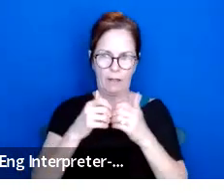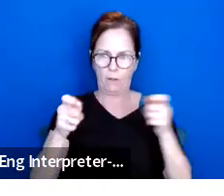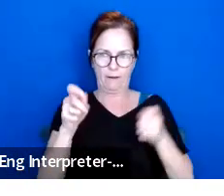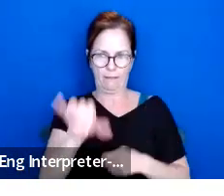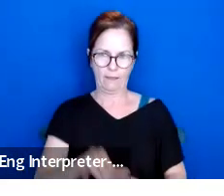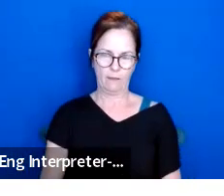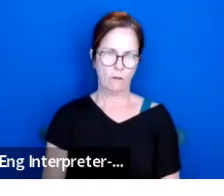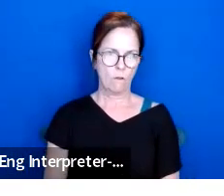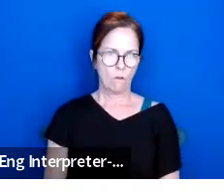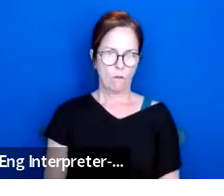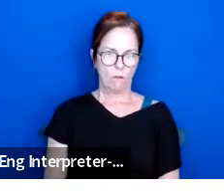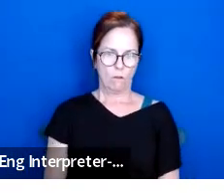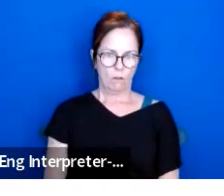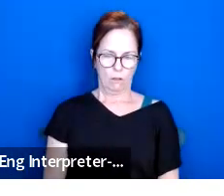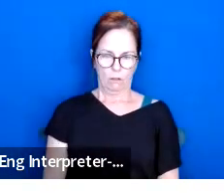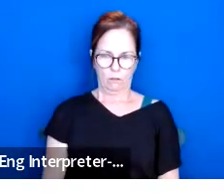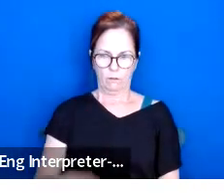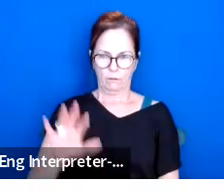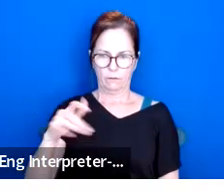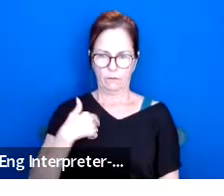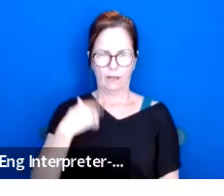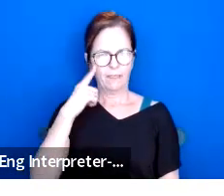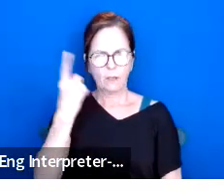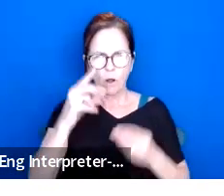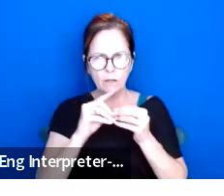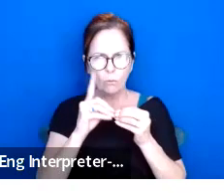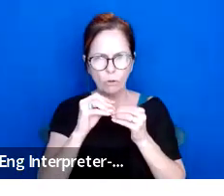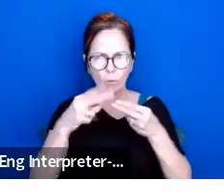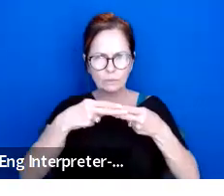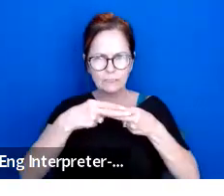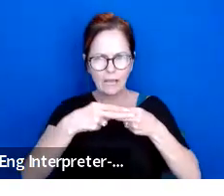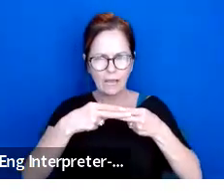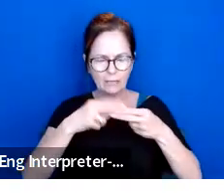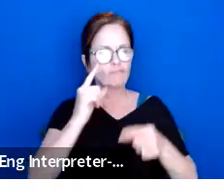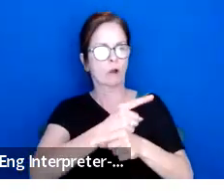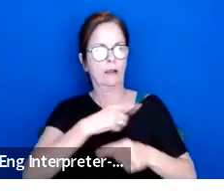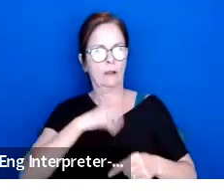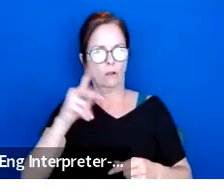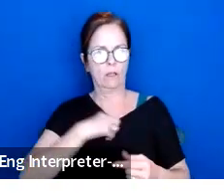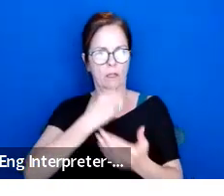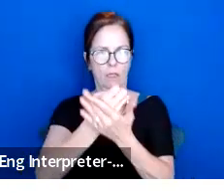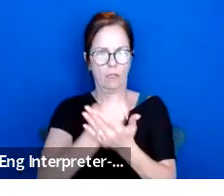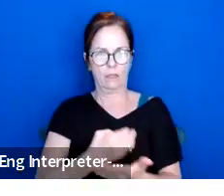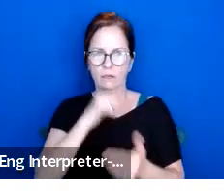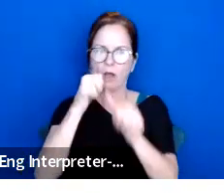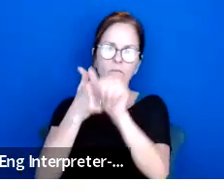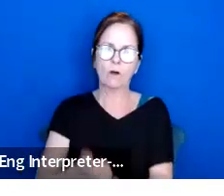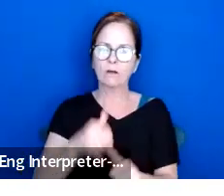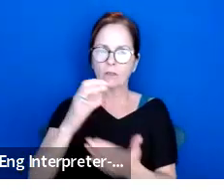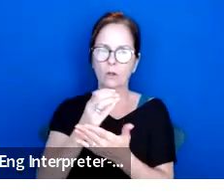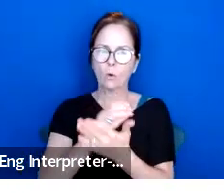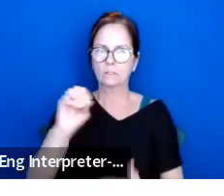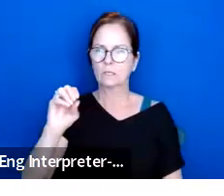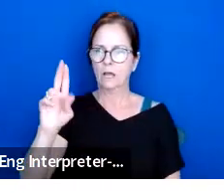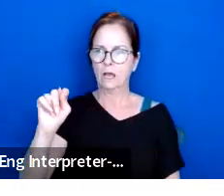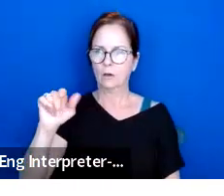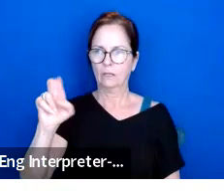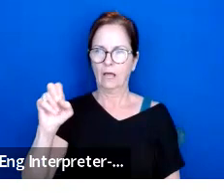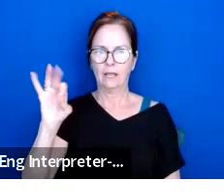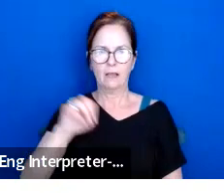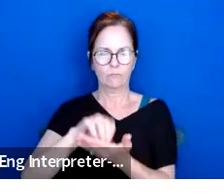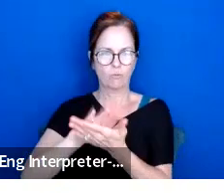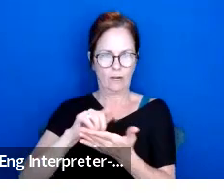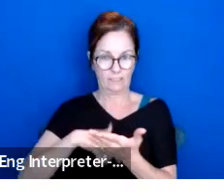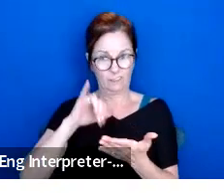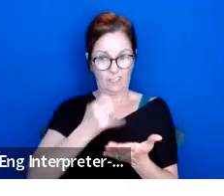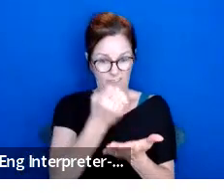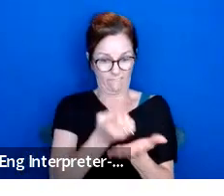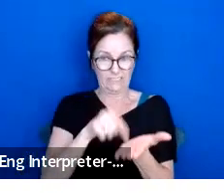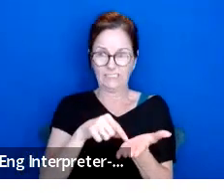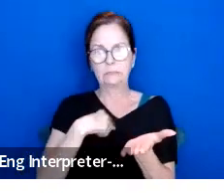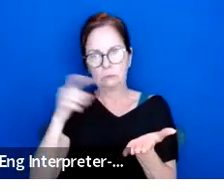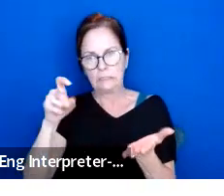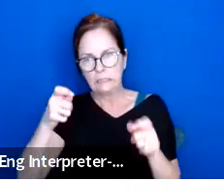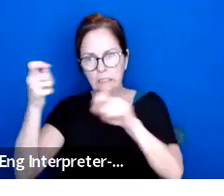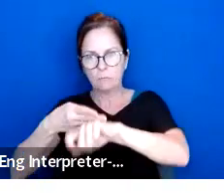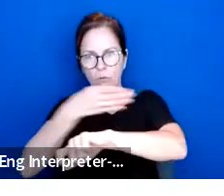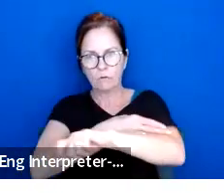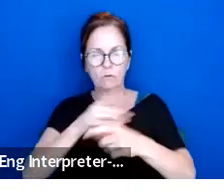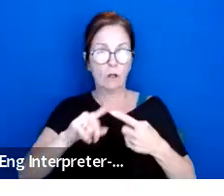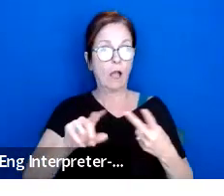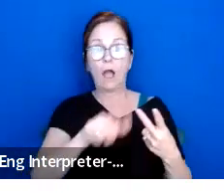Okay, I think I have. One more, yes, what is evidence? Not flying the course outline of record would be some evidence that we need to see some improvement, obviously, not falling code of ethics for your field.